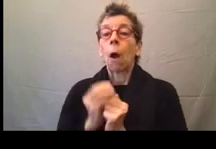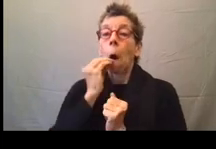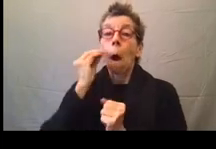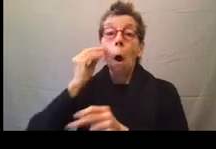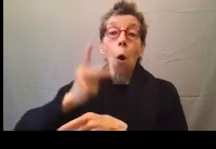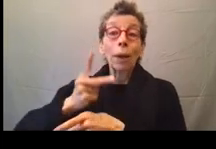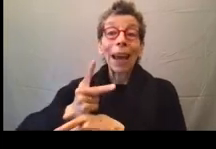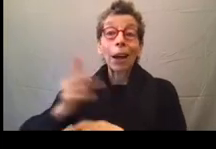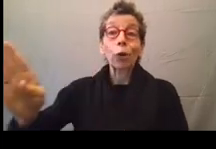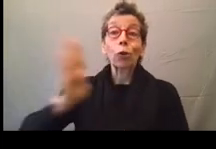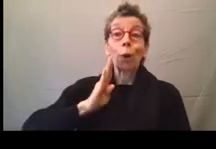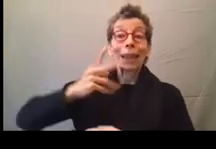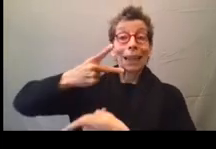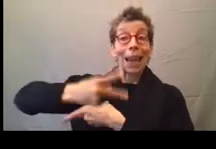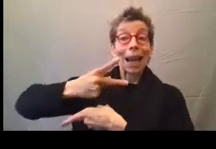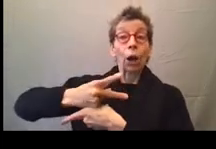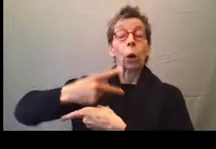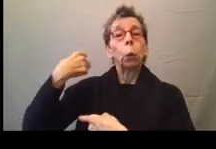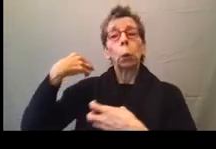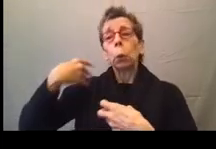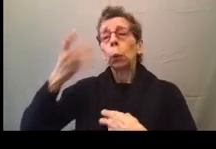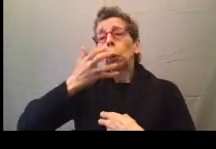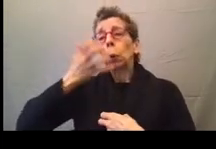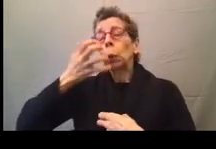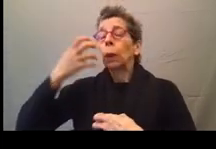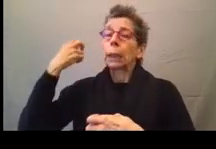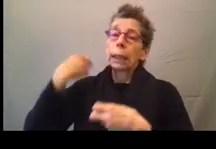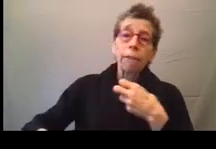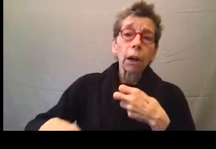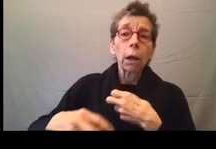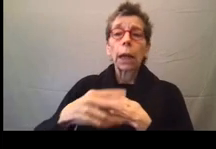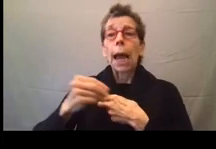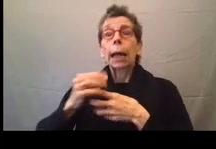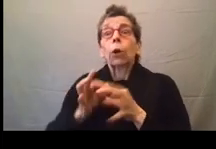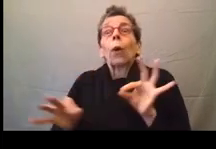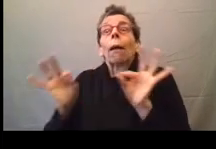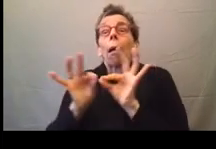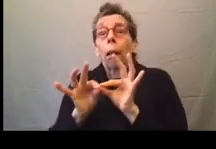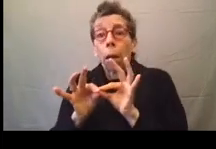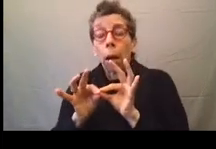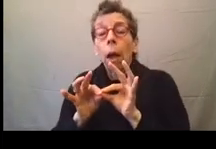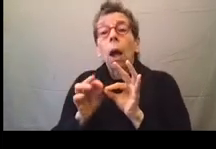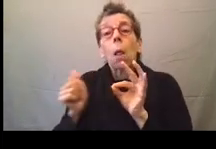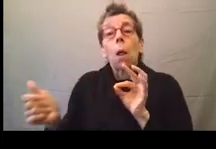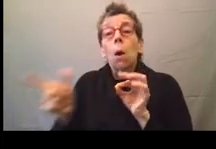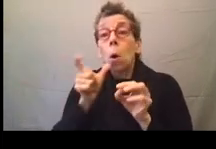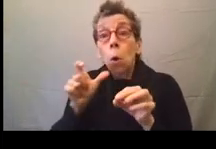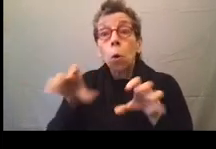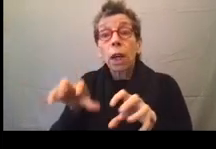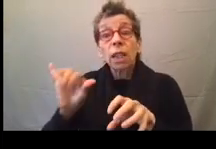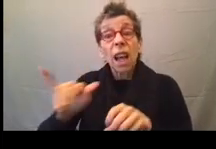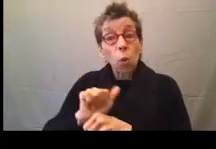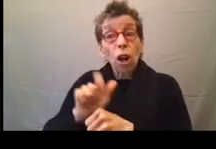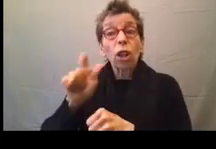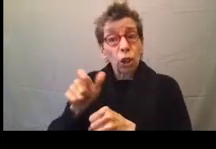work is difficult and critical work and these workers should be paid wages that they deserve.